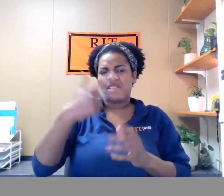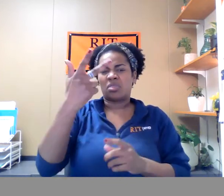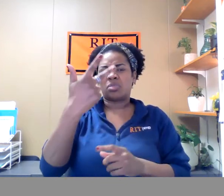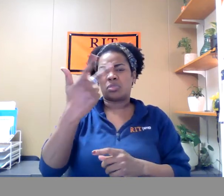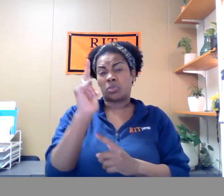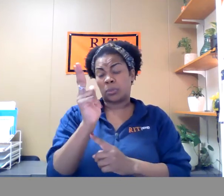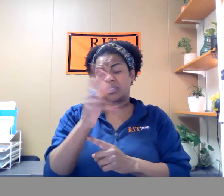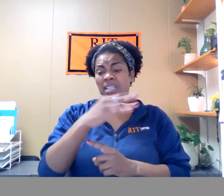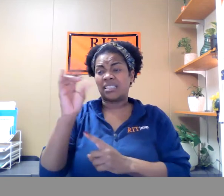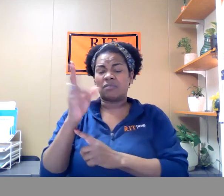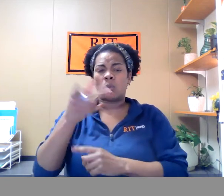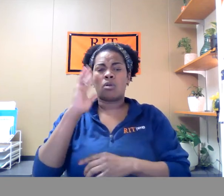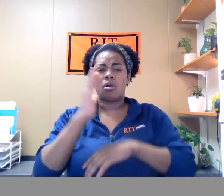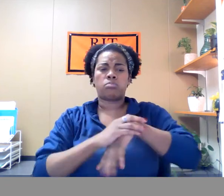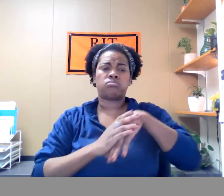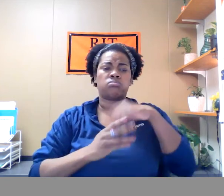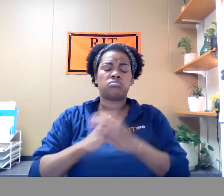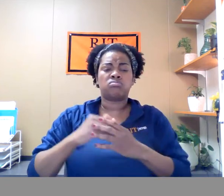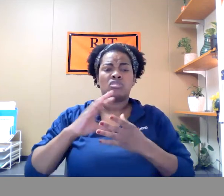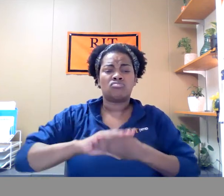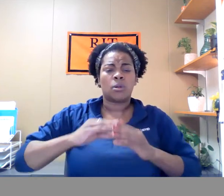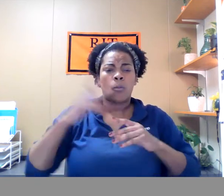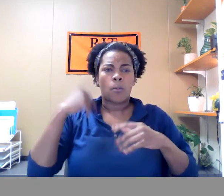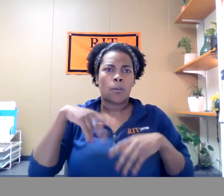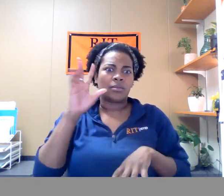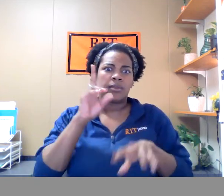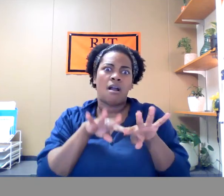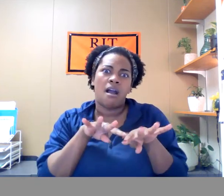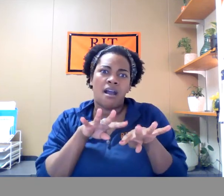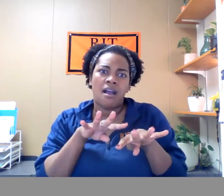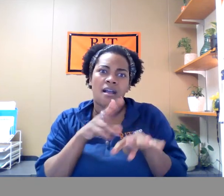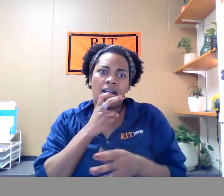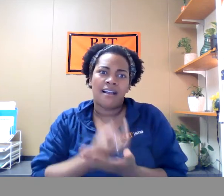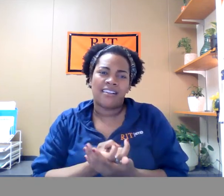And it's pretty simple, you know, three minutes. You know, you'll feel comfortable in no time